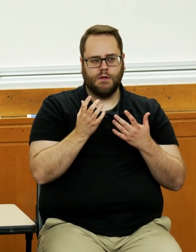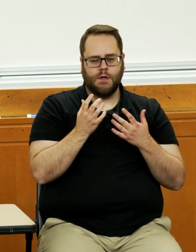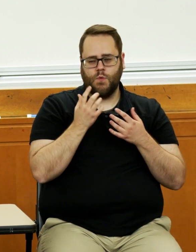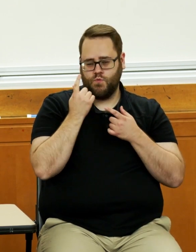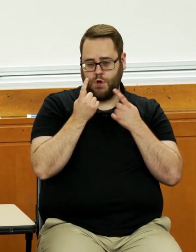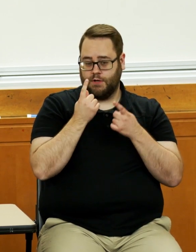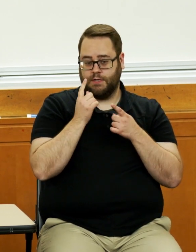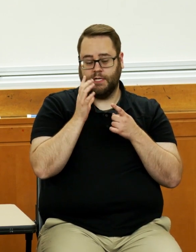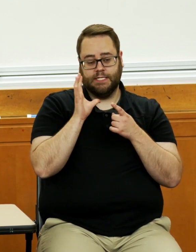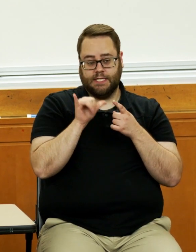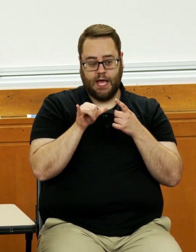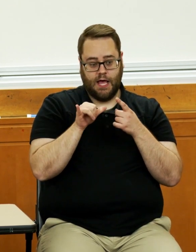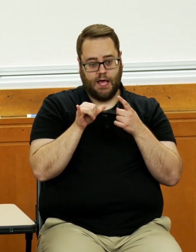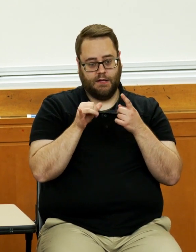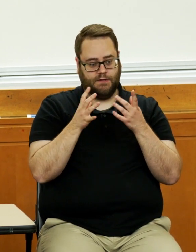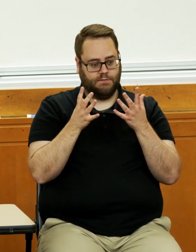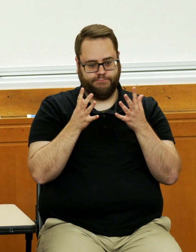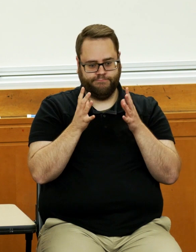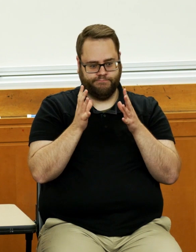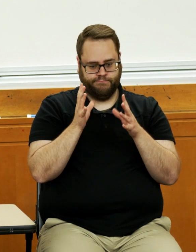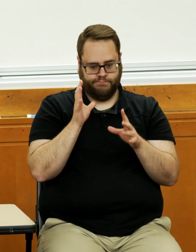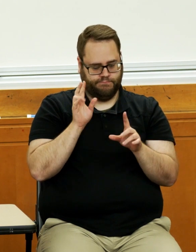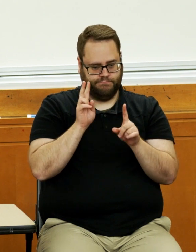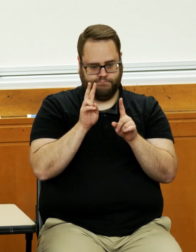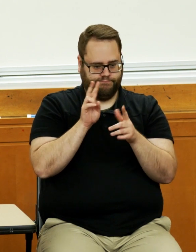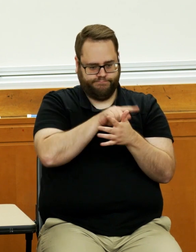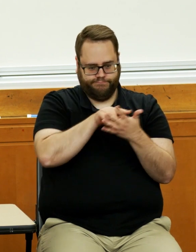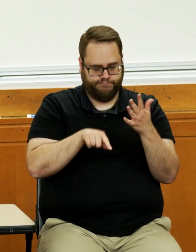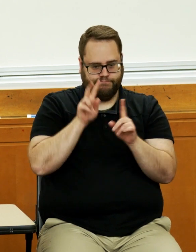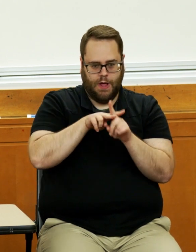sort of runs all the way down, at the risk of there is no such thing as altruism or whatever.